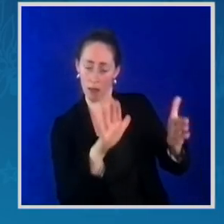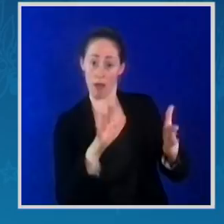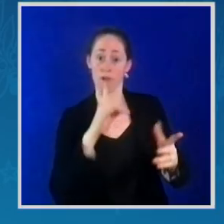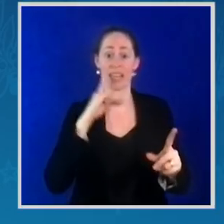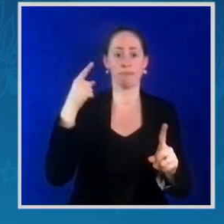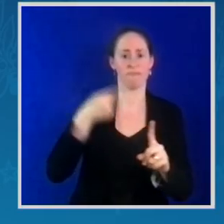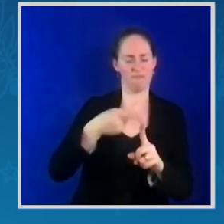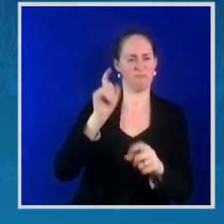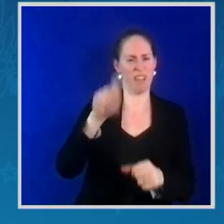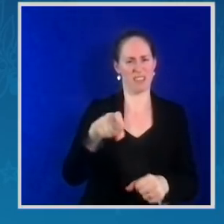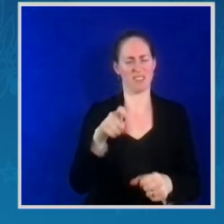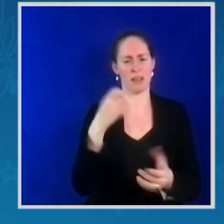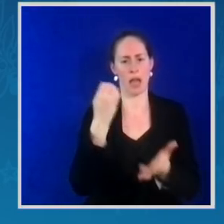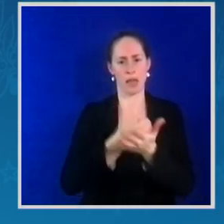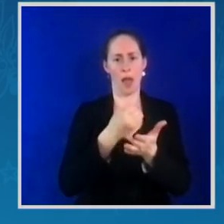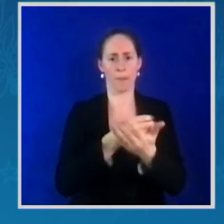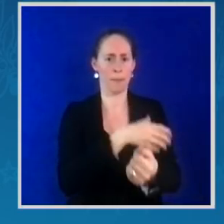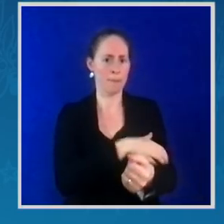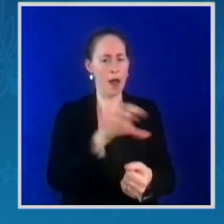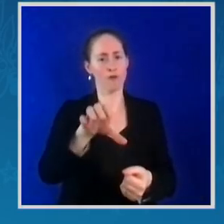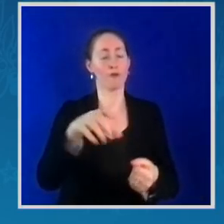will come from Monica Alba at NBC.